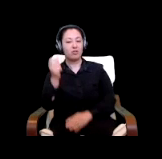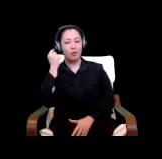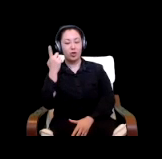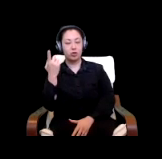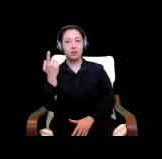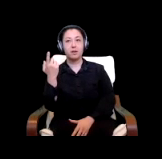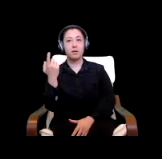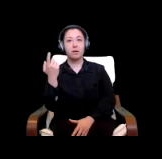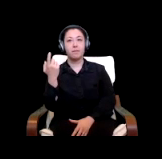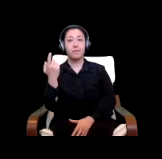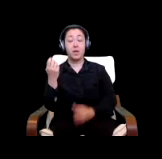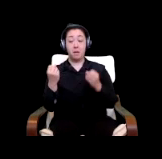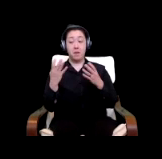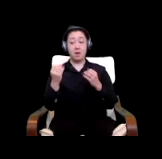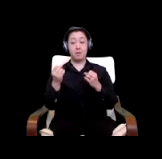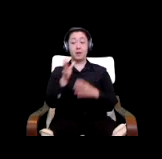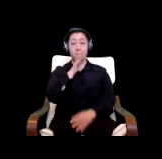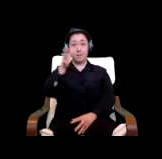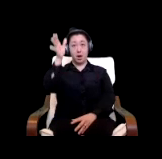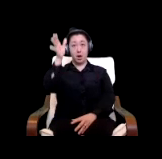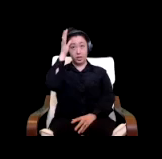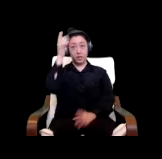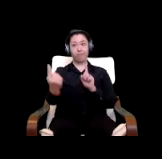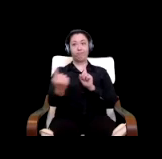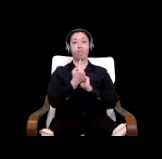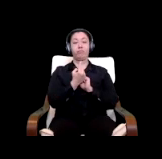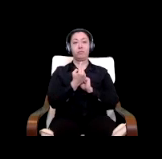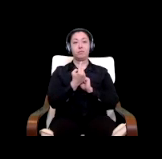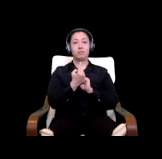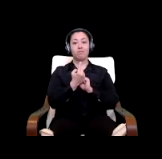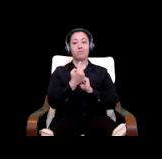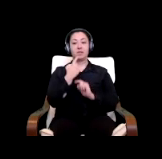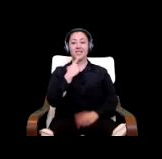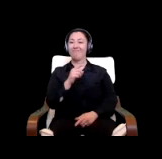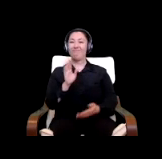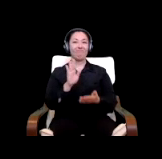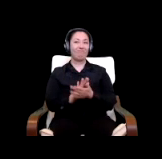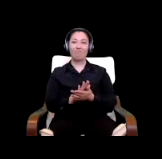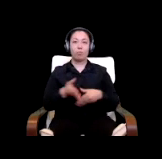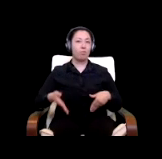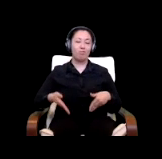had many parents come to us saying the schools will not let them, let their child